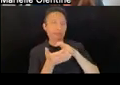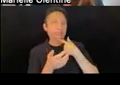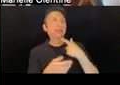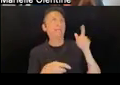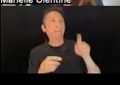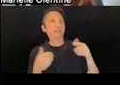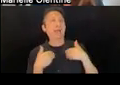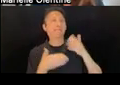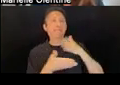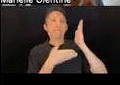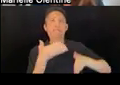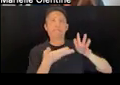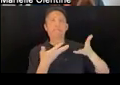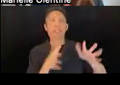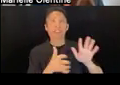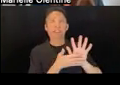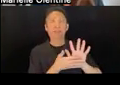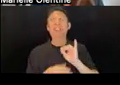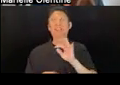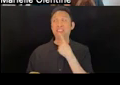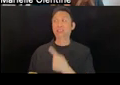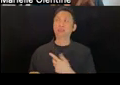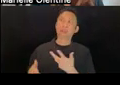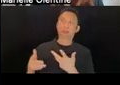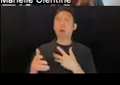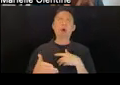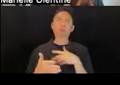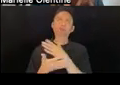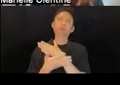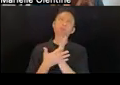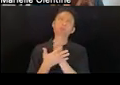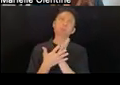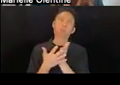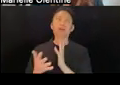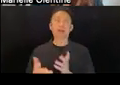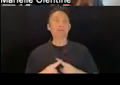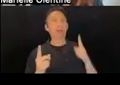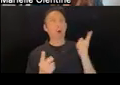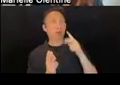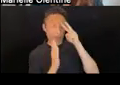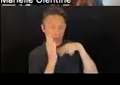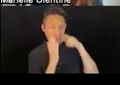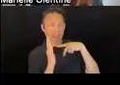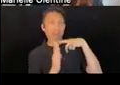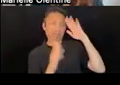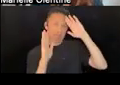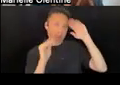I remembered one last thing. I think the most challenging thing without a sales agent was to attained festivals that did have markets